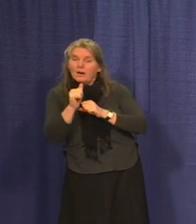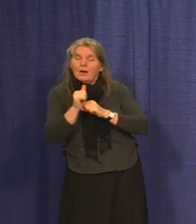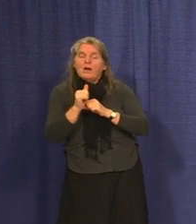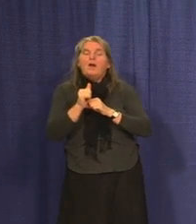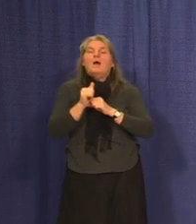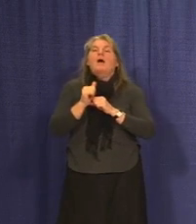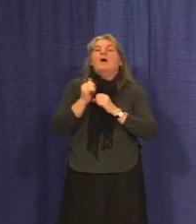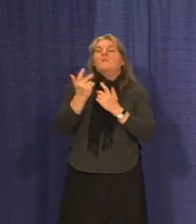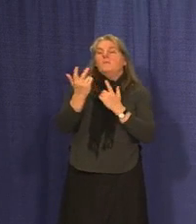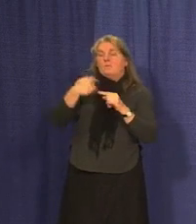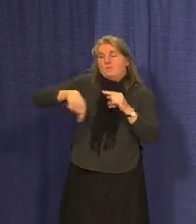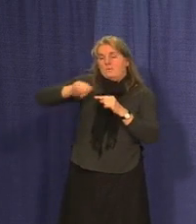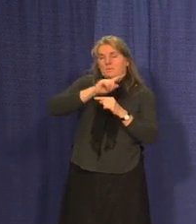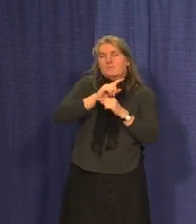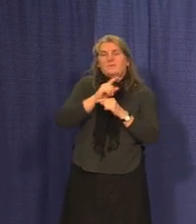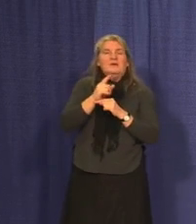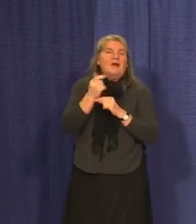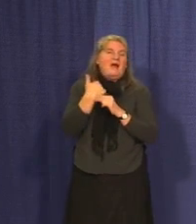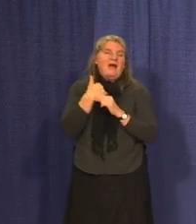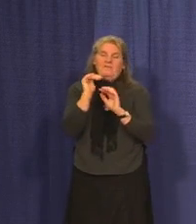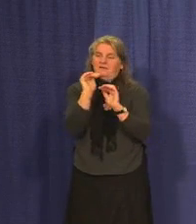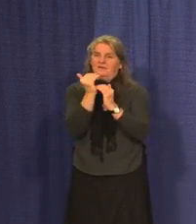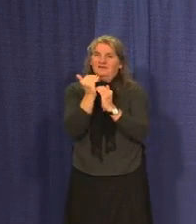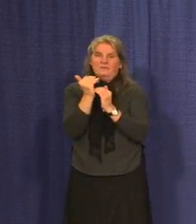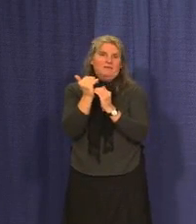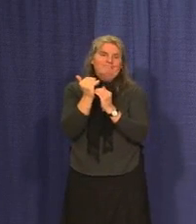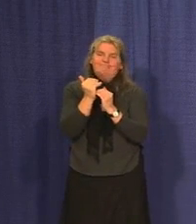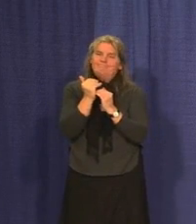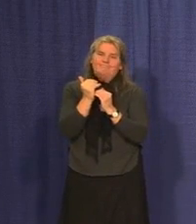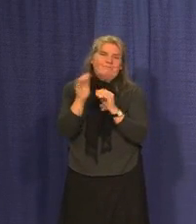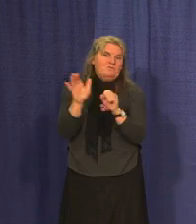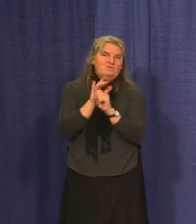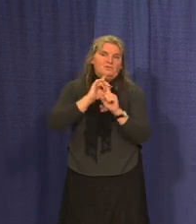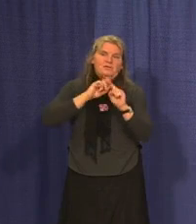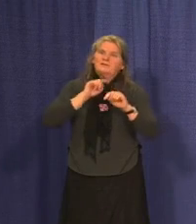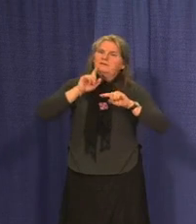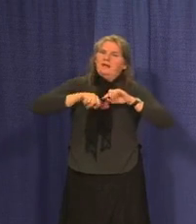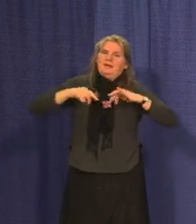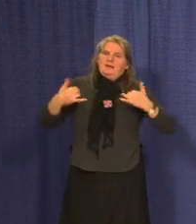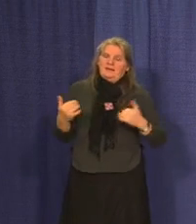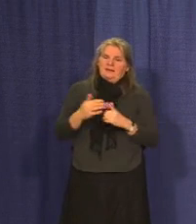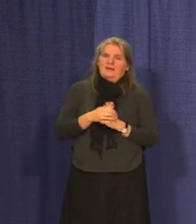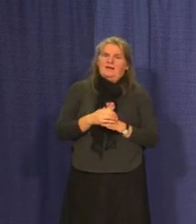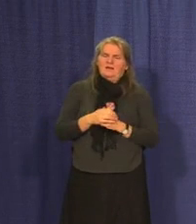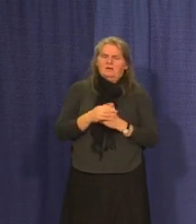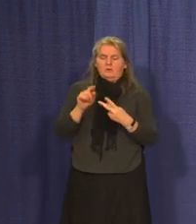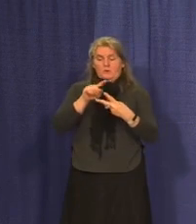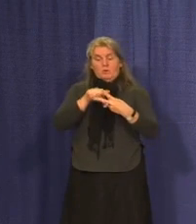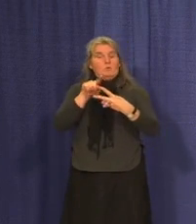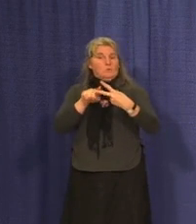initial preparations for receiving vaccine, we too only have so many answers at this time.